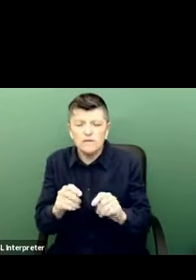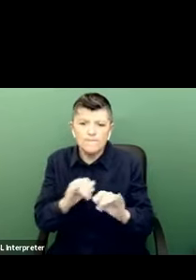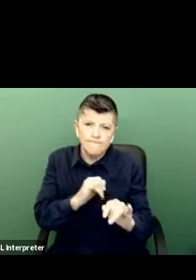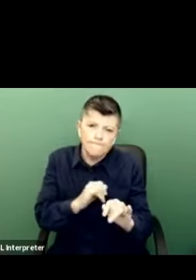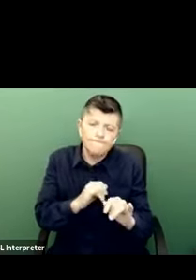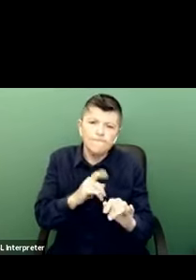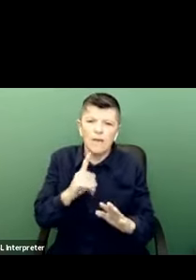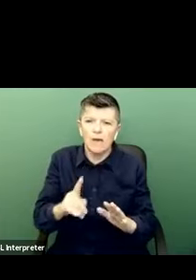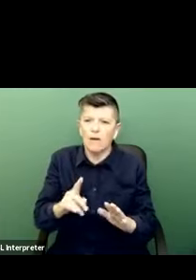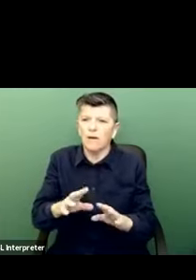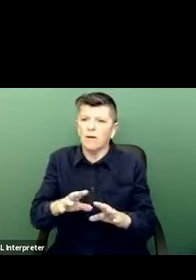the present government of